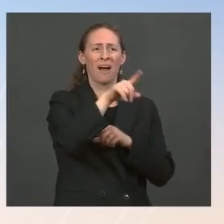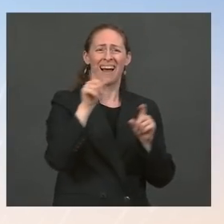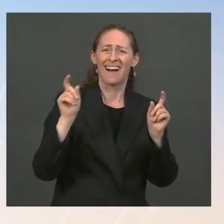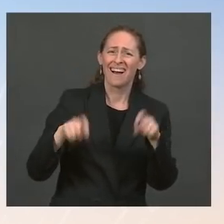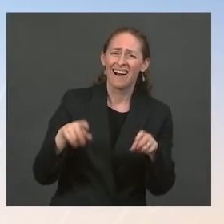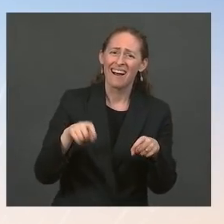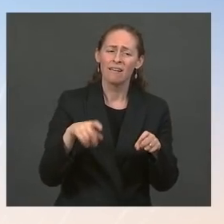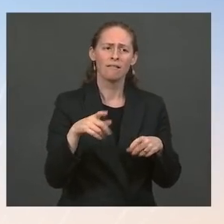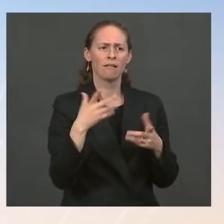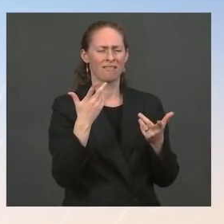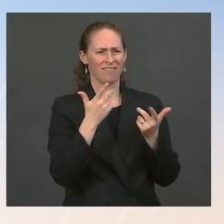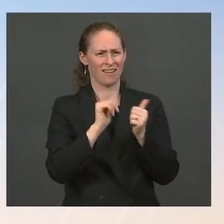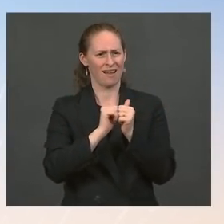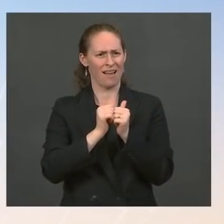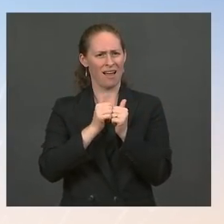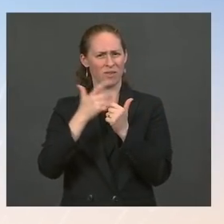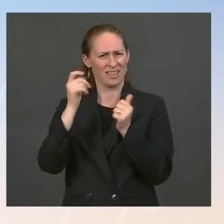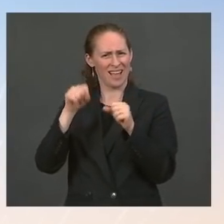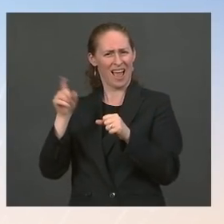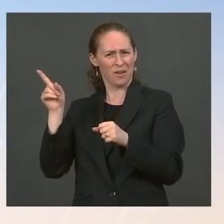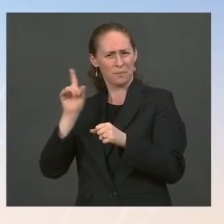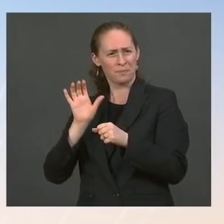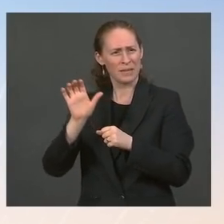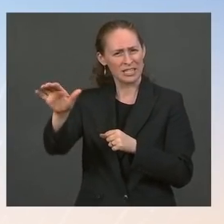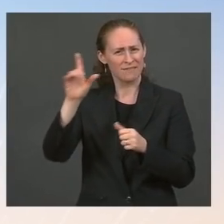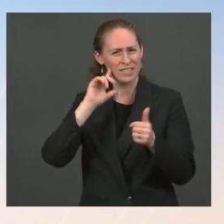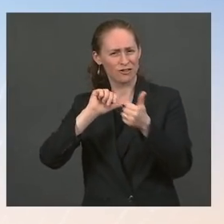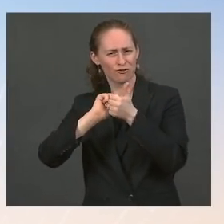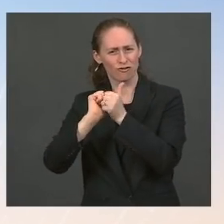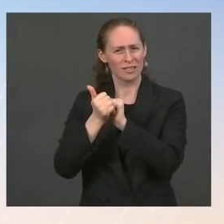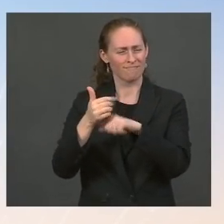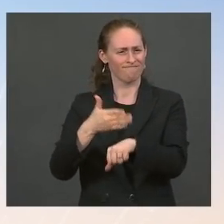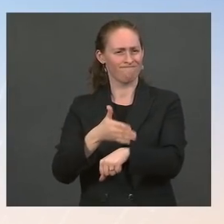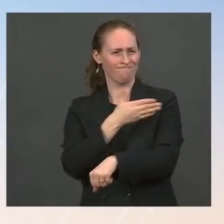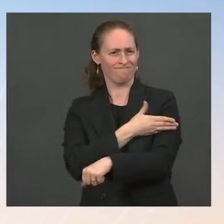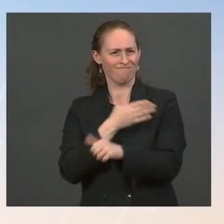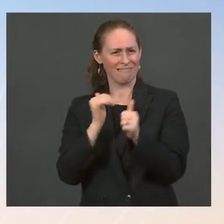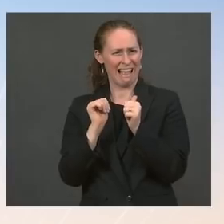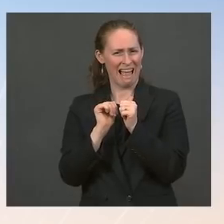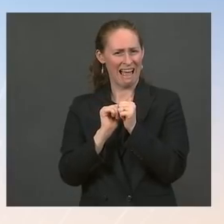that this White House has said are needed. How does the White House respond to that